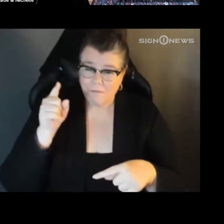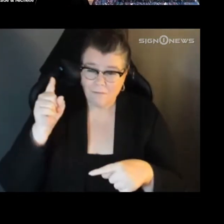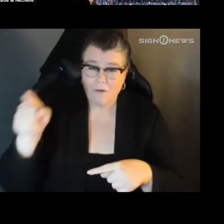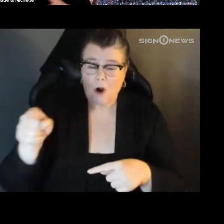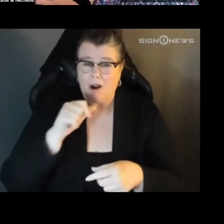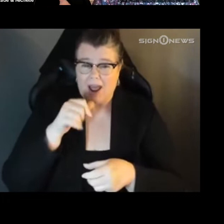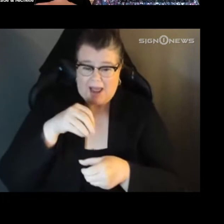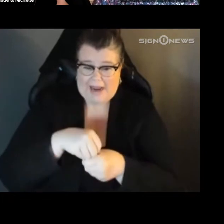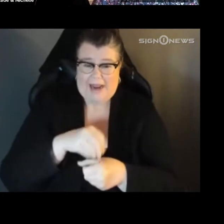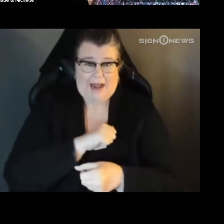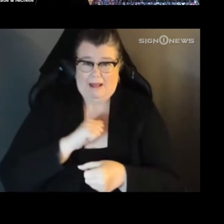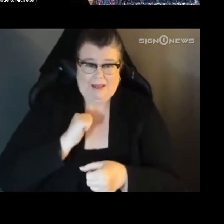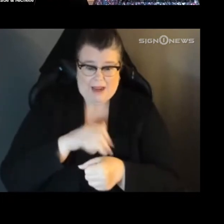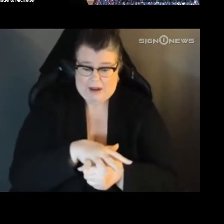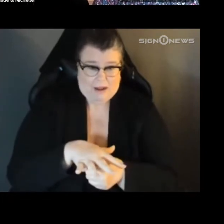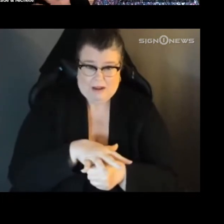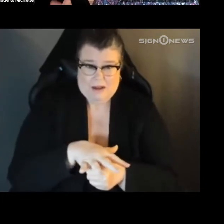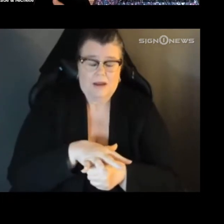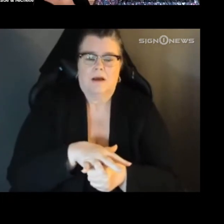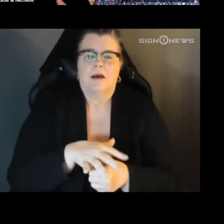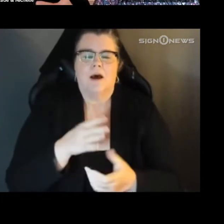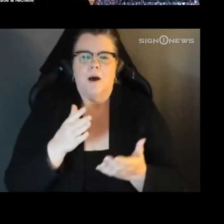but they're still compiling information right Dana this group's still working to